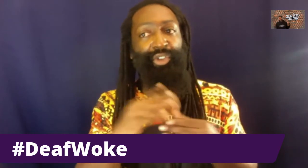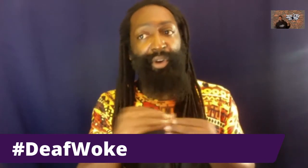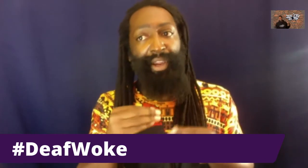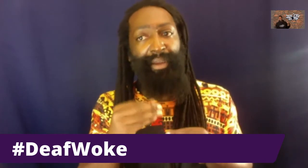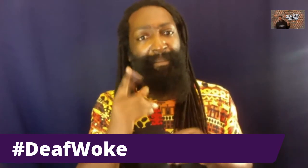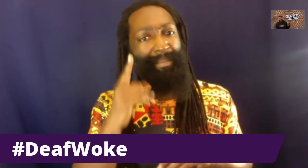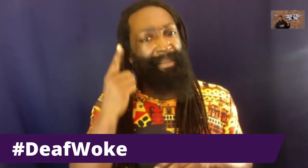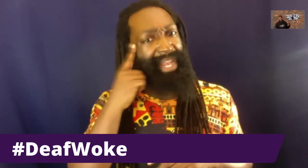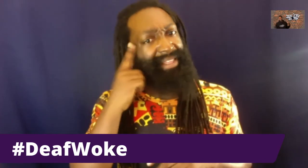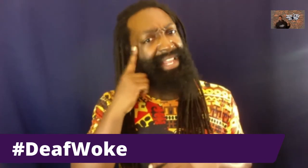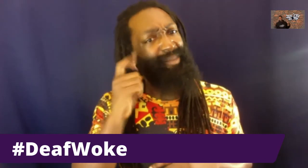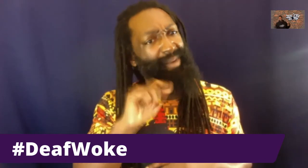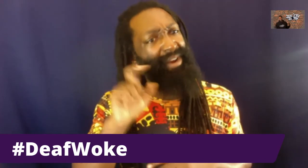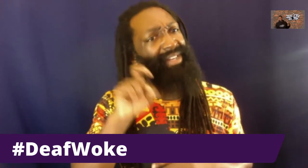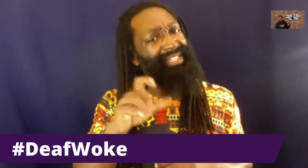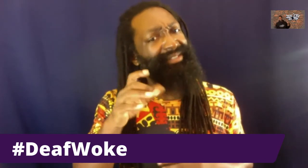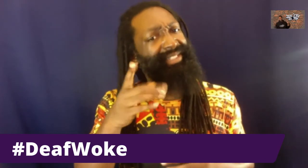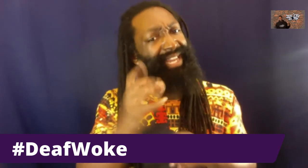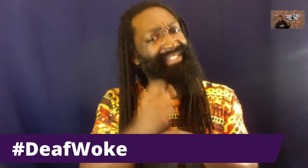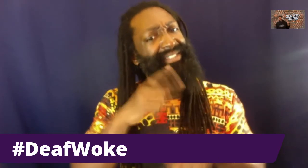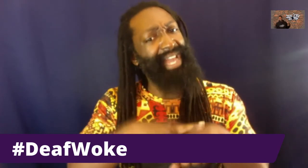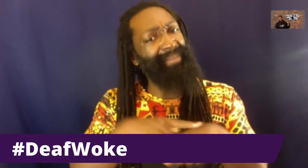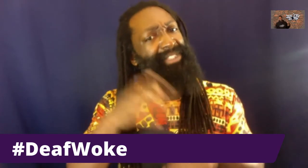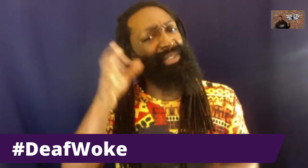No deaf people share their story.